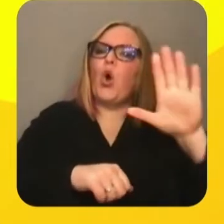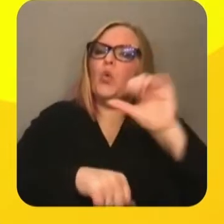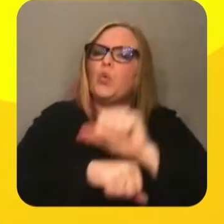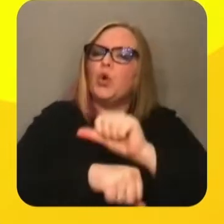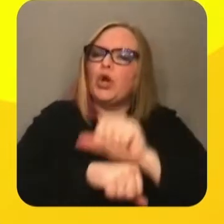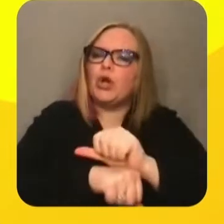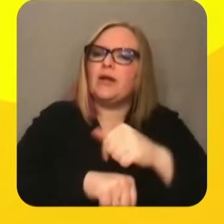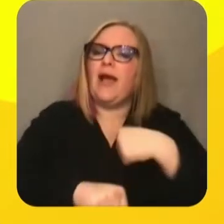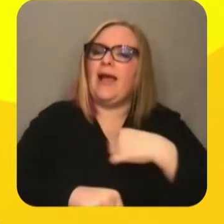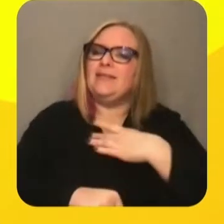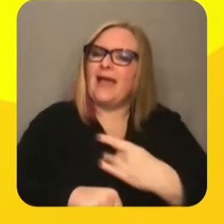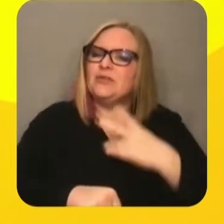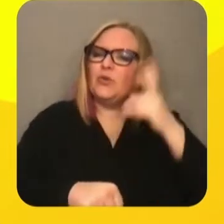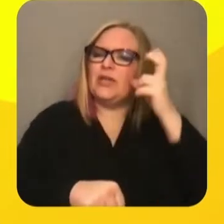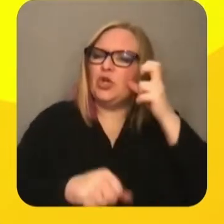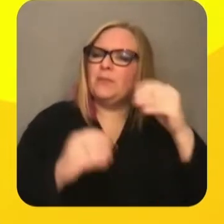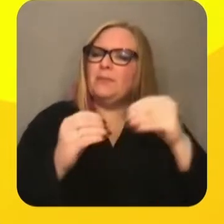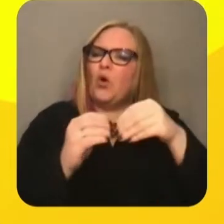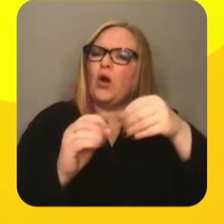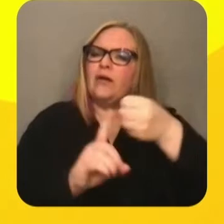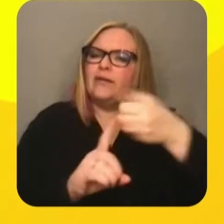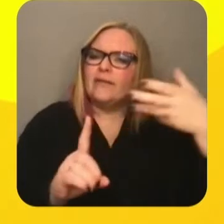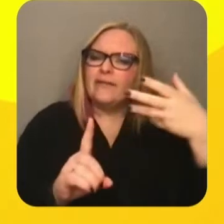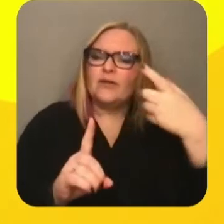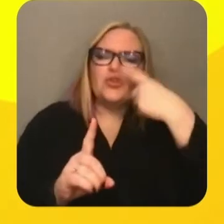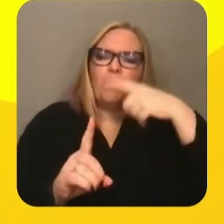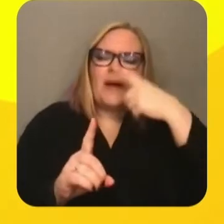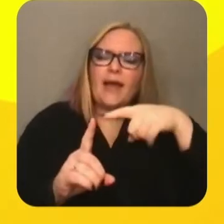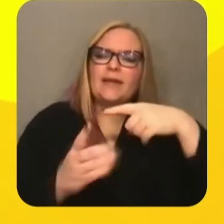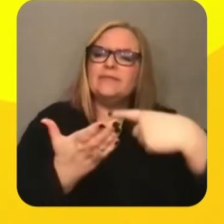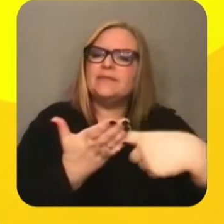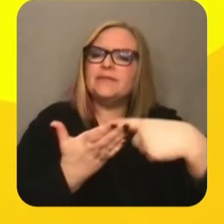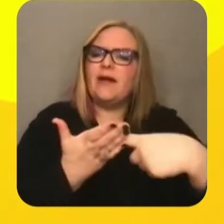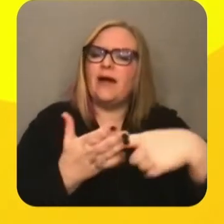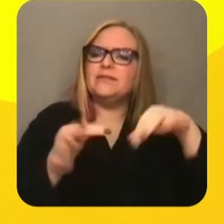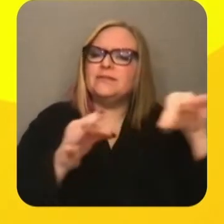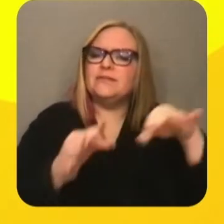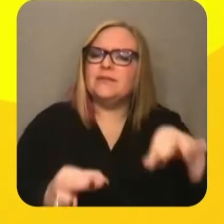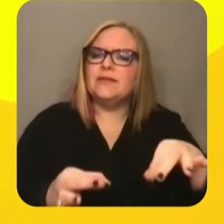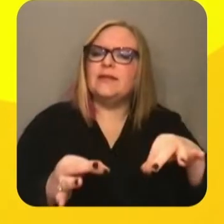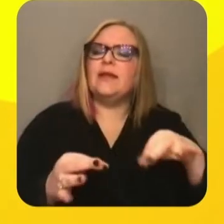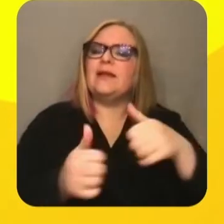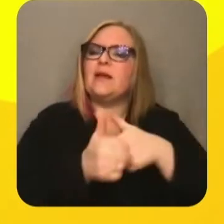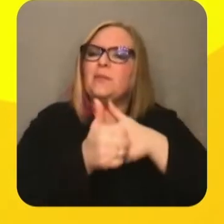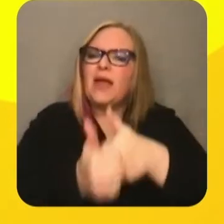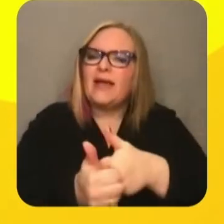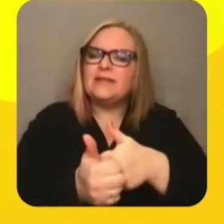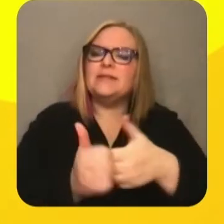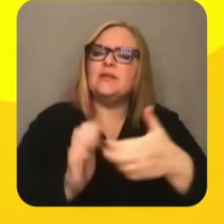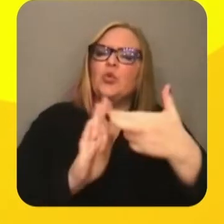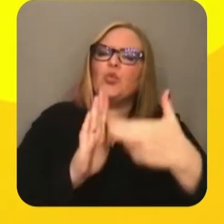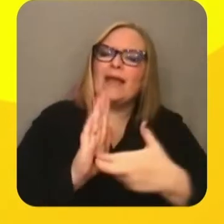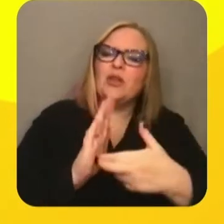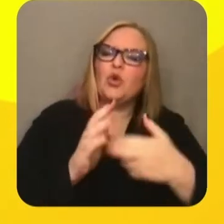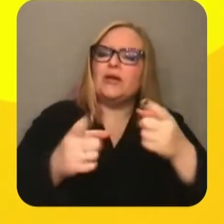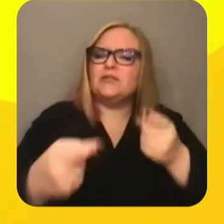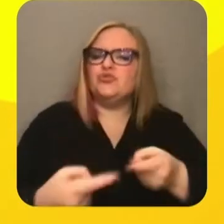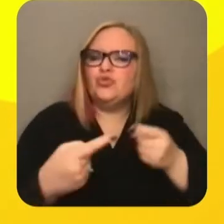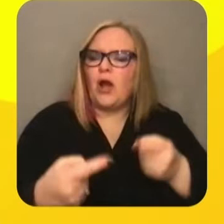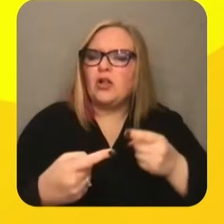I mean, I think Yemi talked a little bit about some of the compliance and the regulatory difficulties in collecting global workforce data.